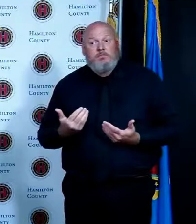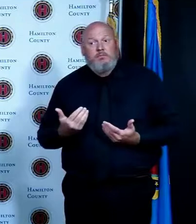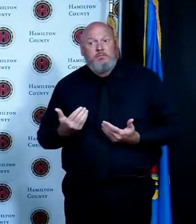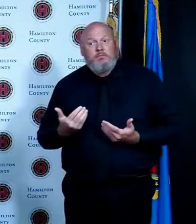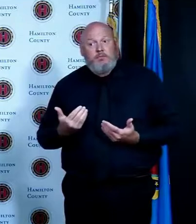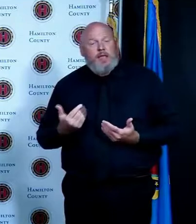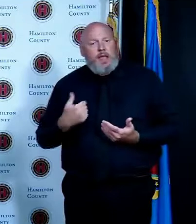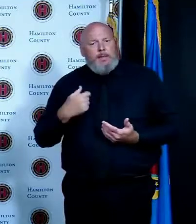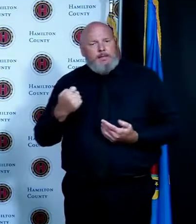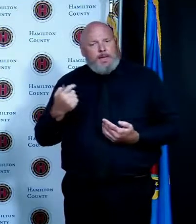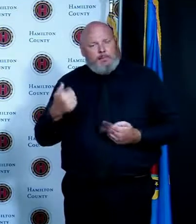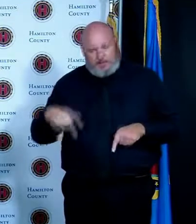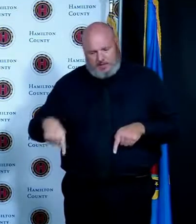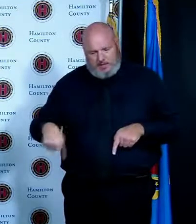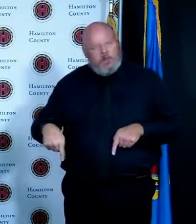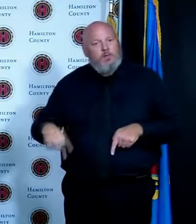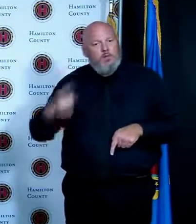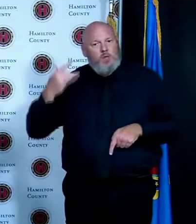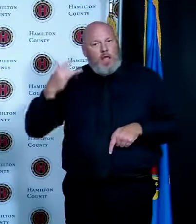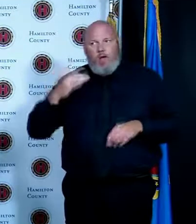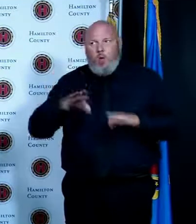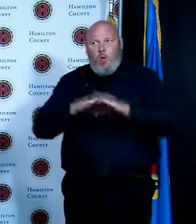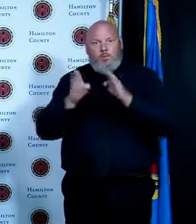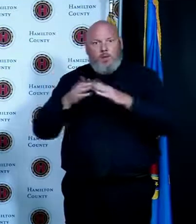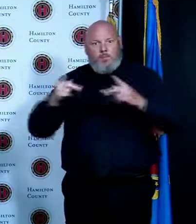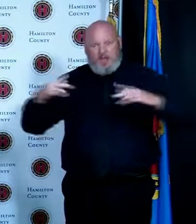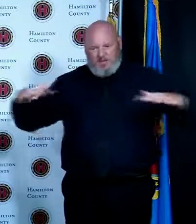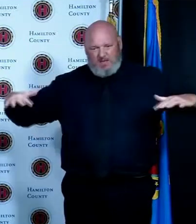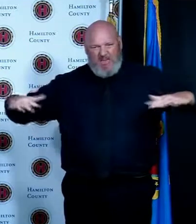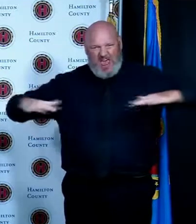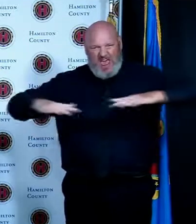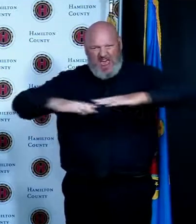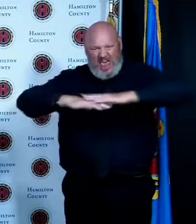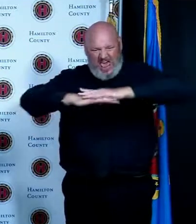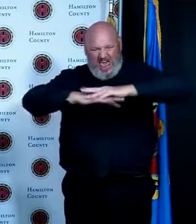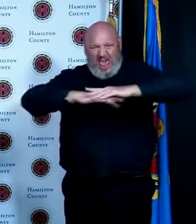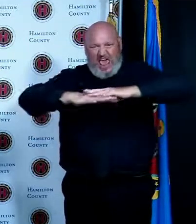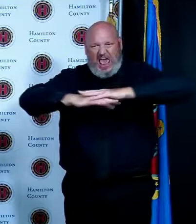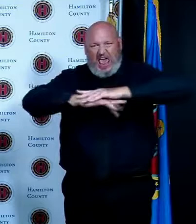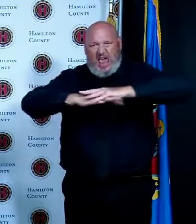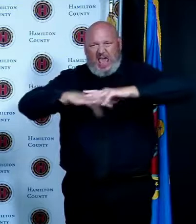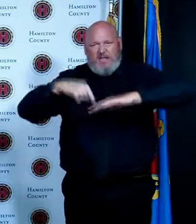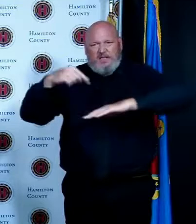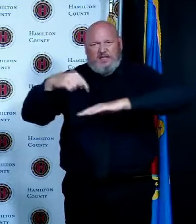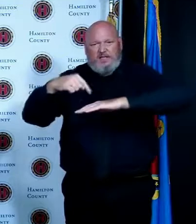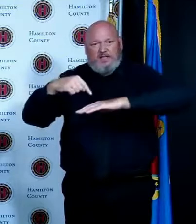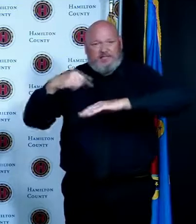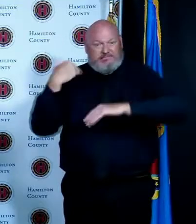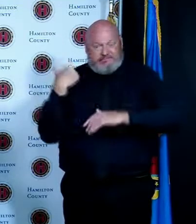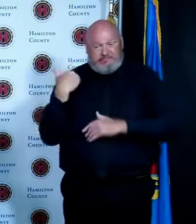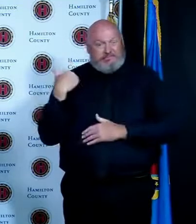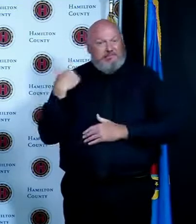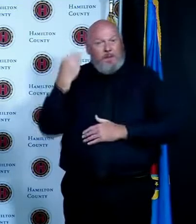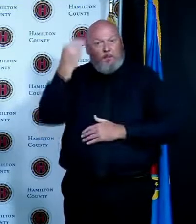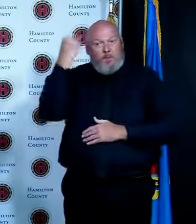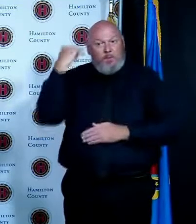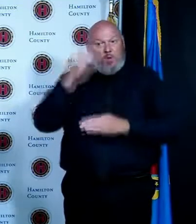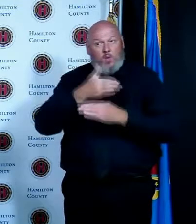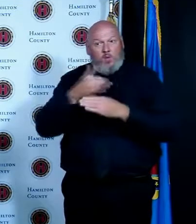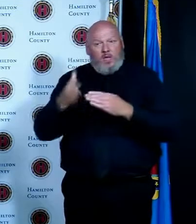gatherings associated with Memorial Day we are now two and a half weeks just about past Memorial Day and we've yet to see a spike which I think is very good